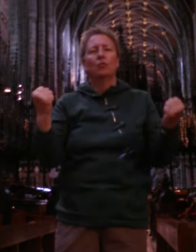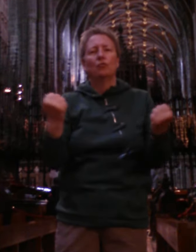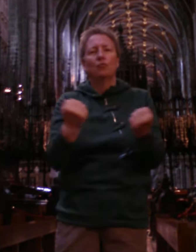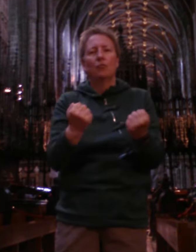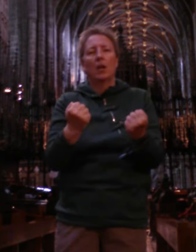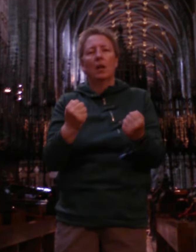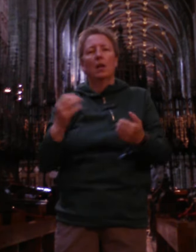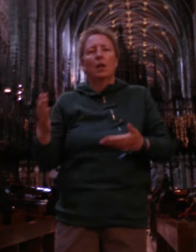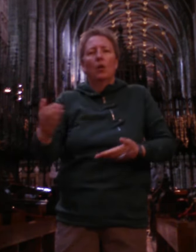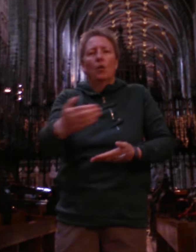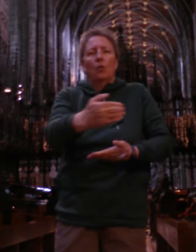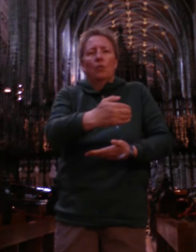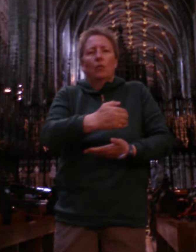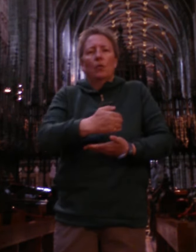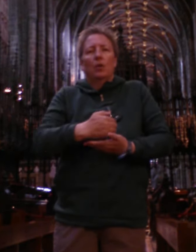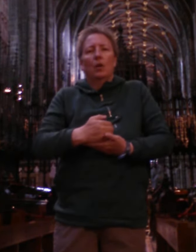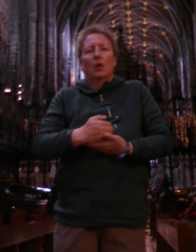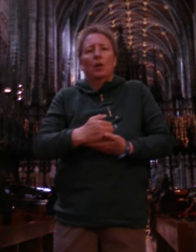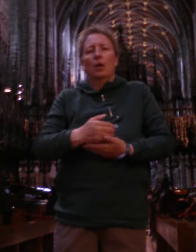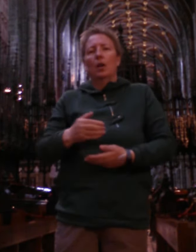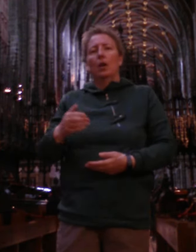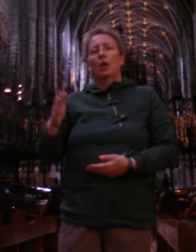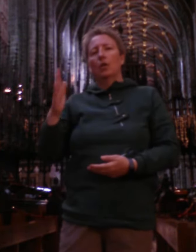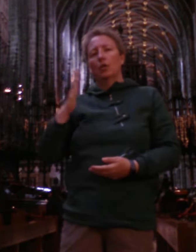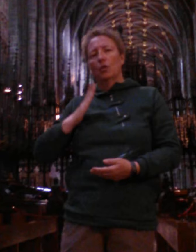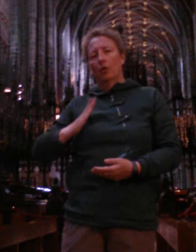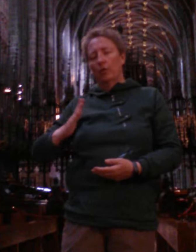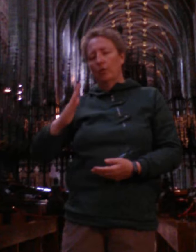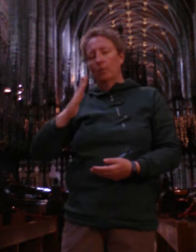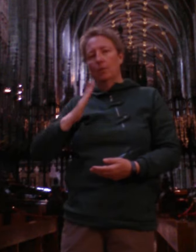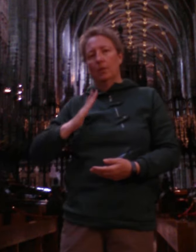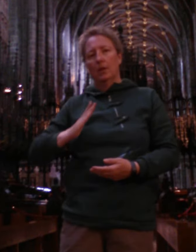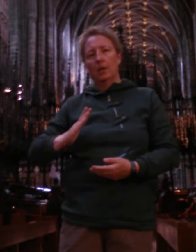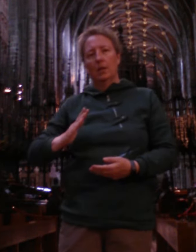His rod and staff they comfort me